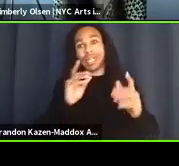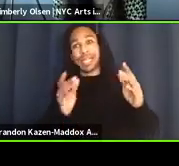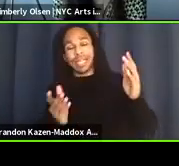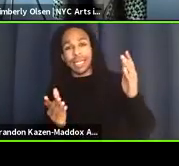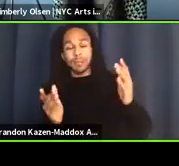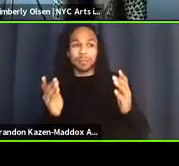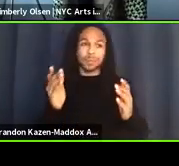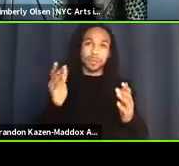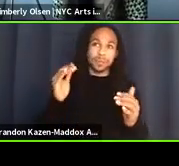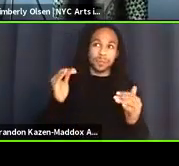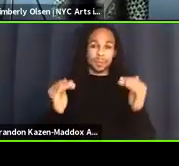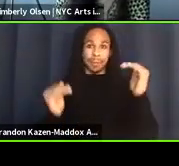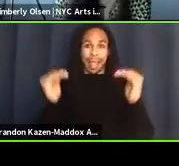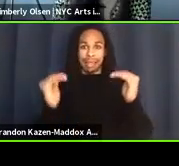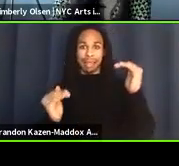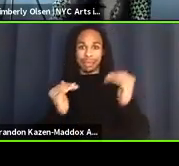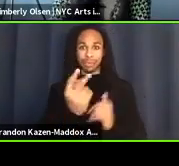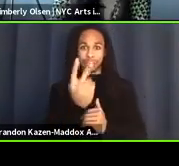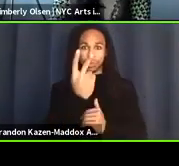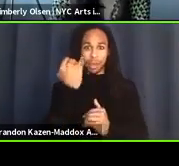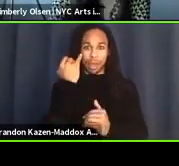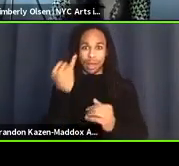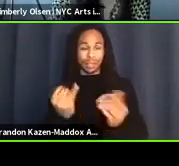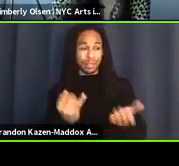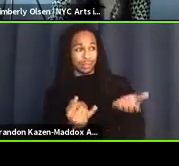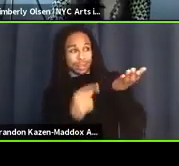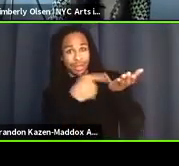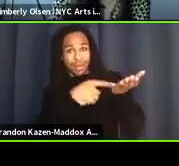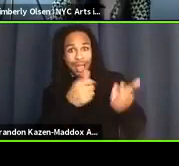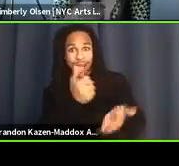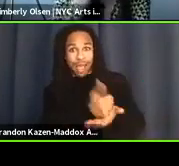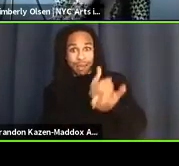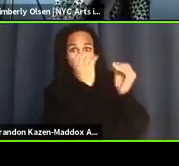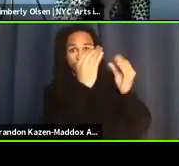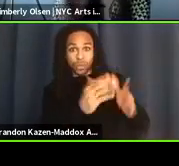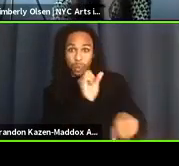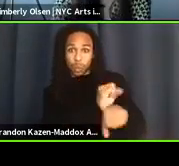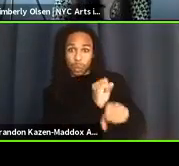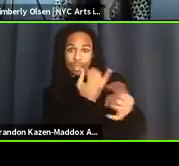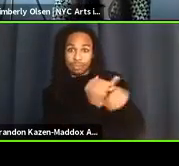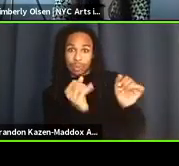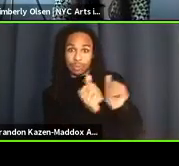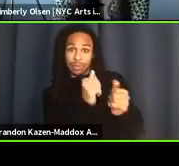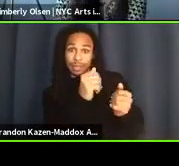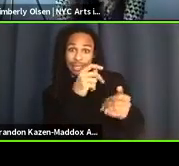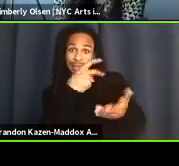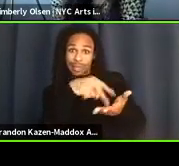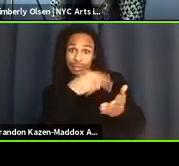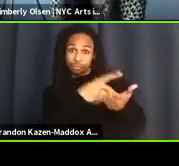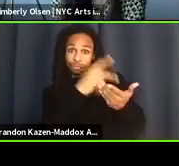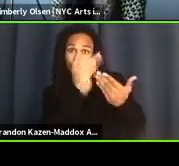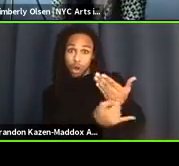or supervision, but they have an invitation embedded in them for the family to participate